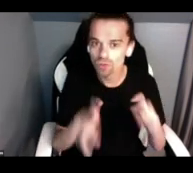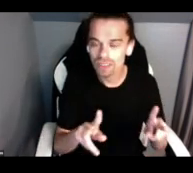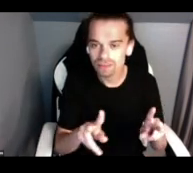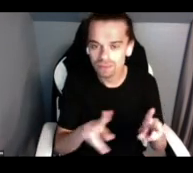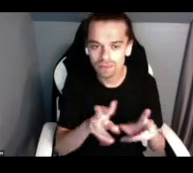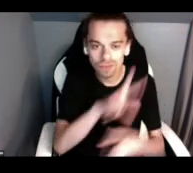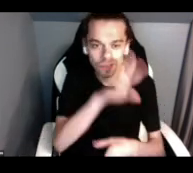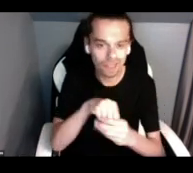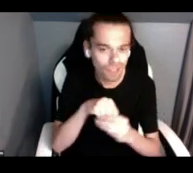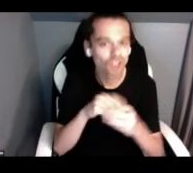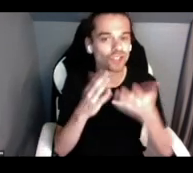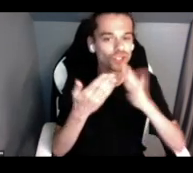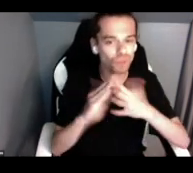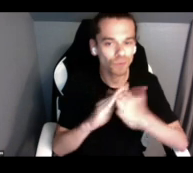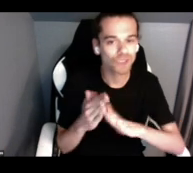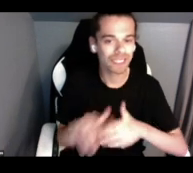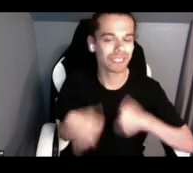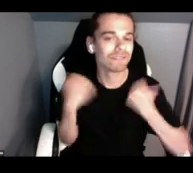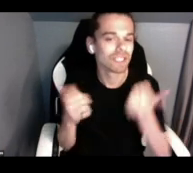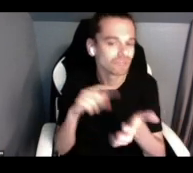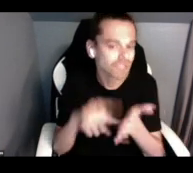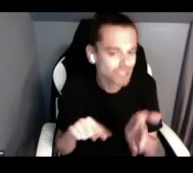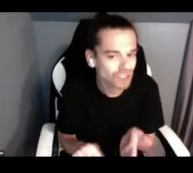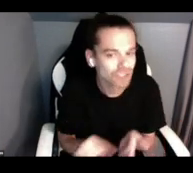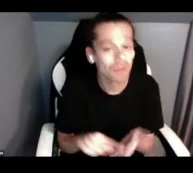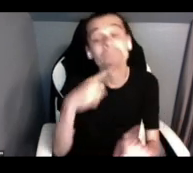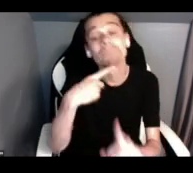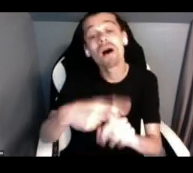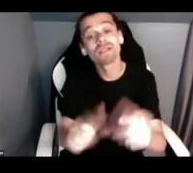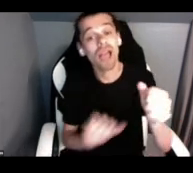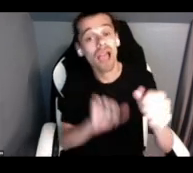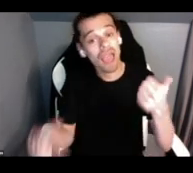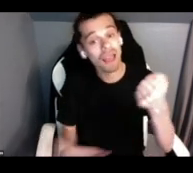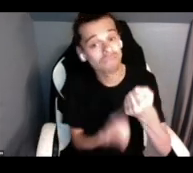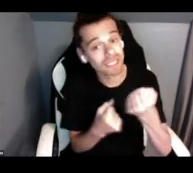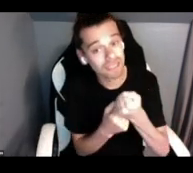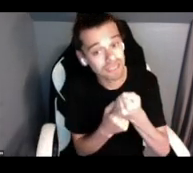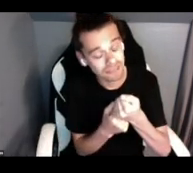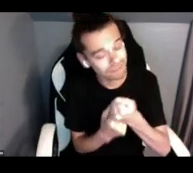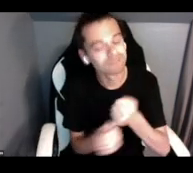research, advocacy, and service delivery.